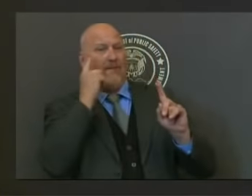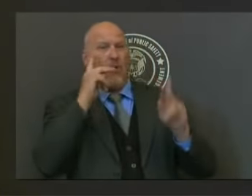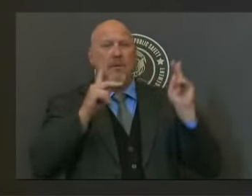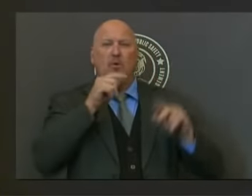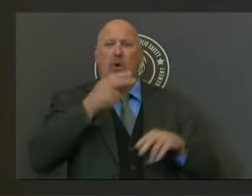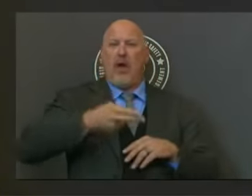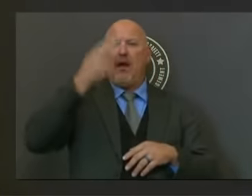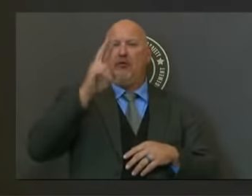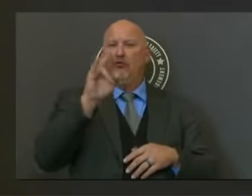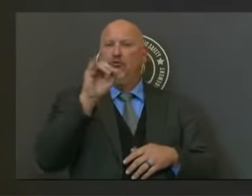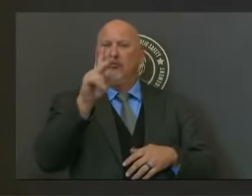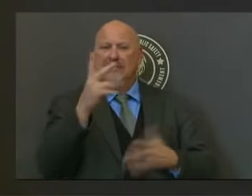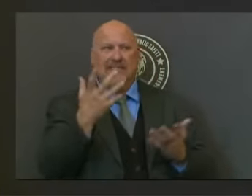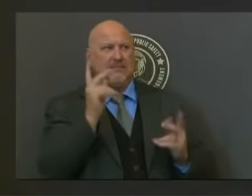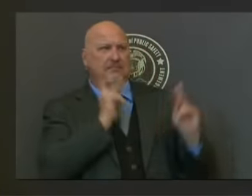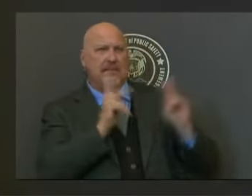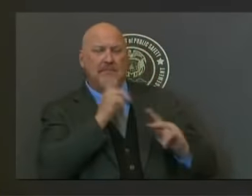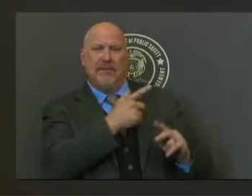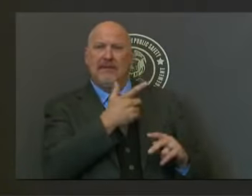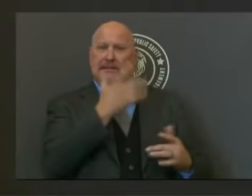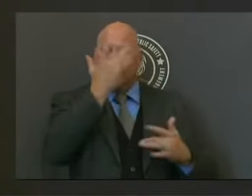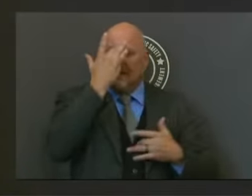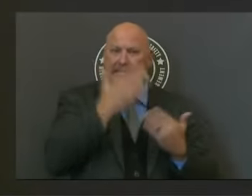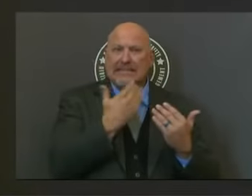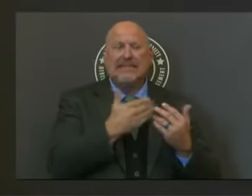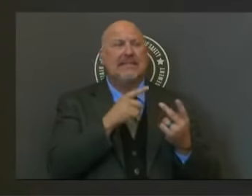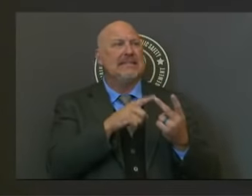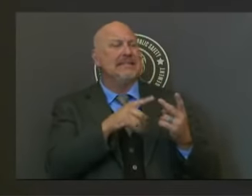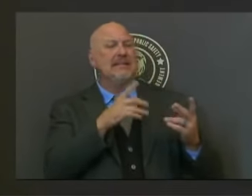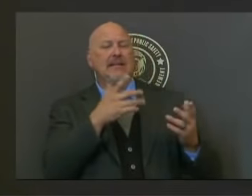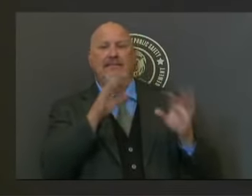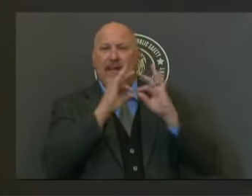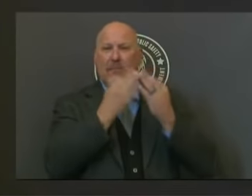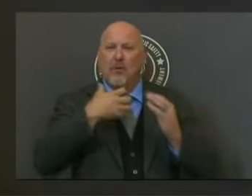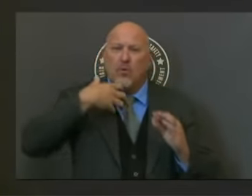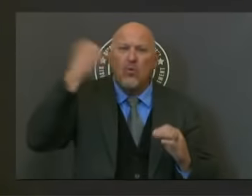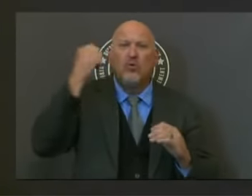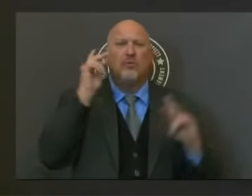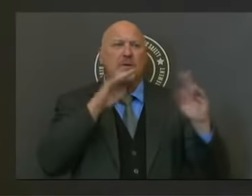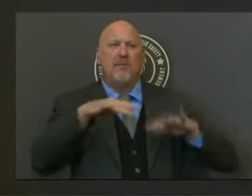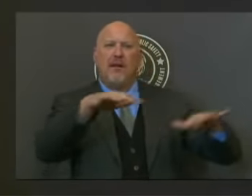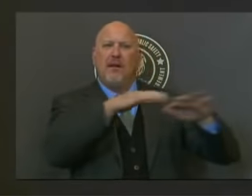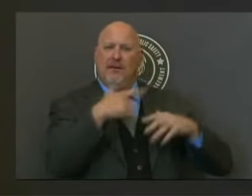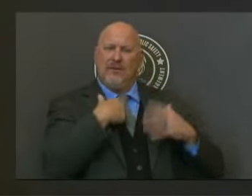here's a couple of interesting